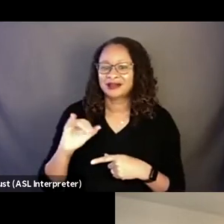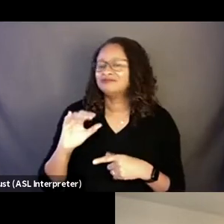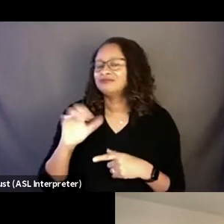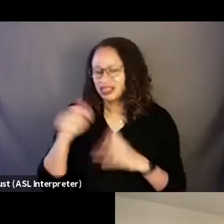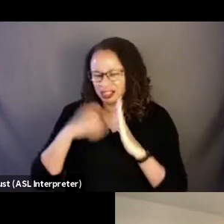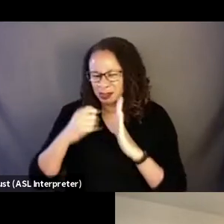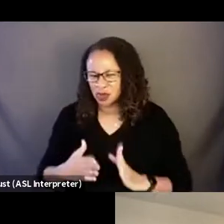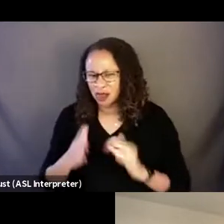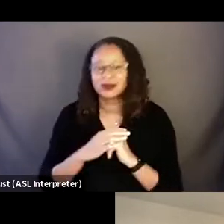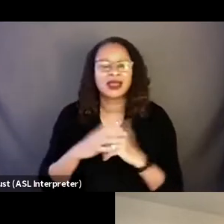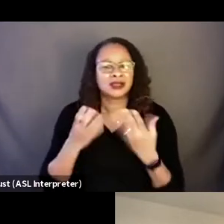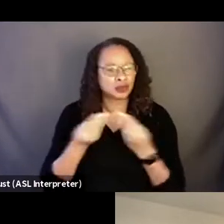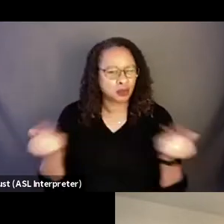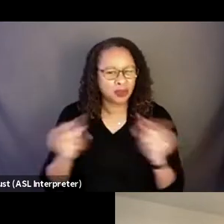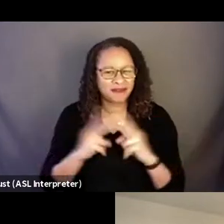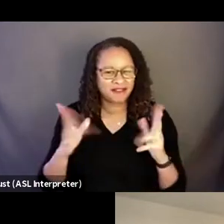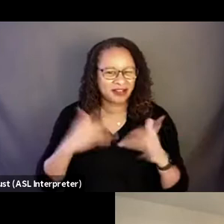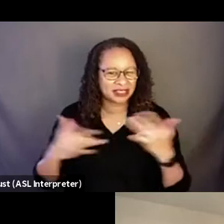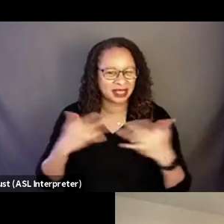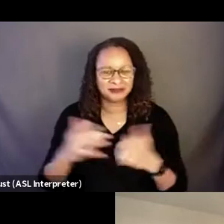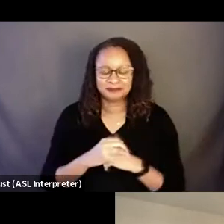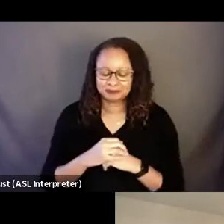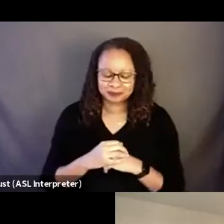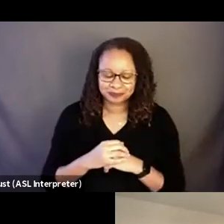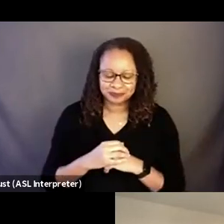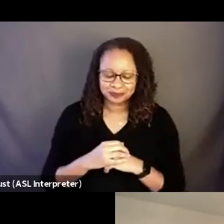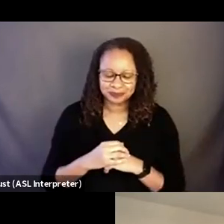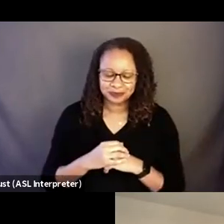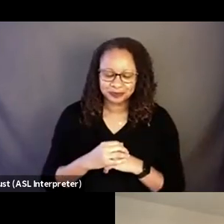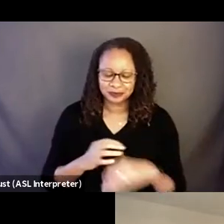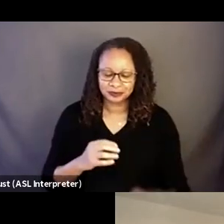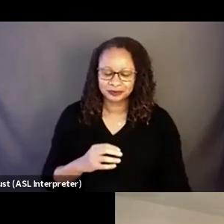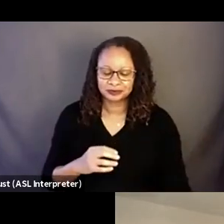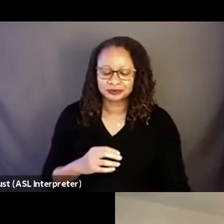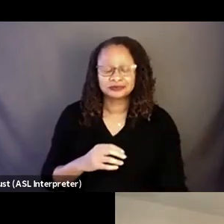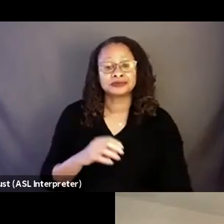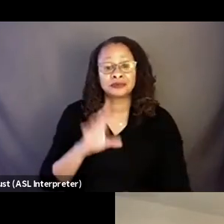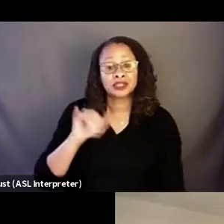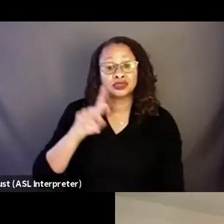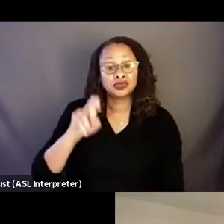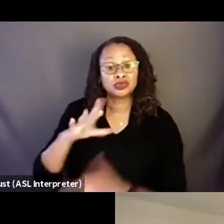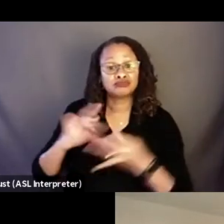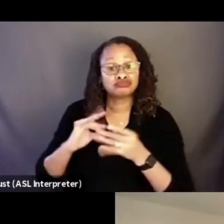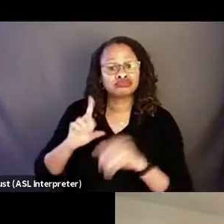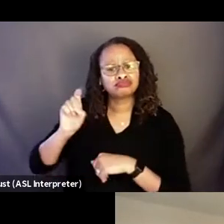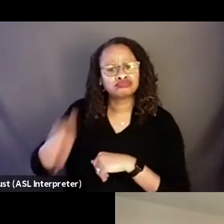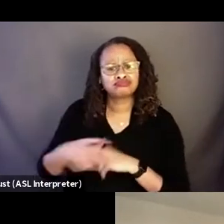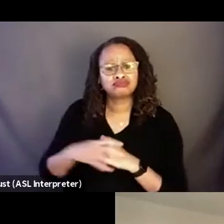and it was very exciting. Hmm. How did it feel seeing your face not looking like yourself,